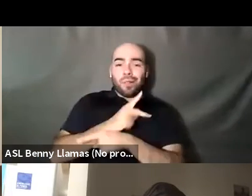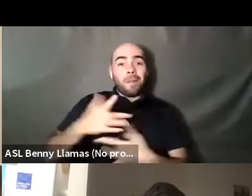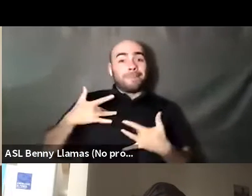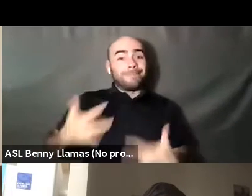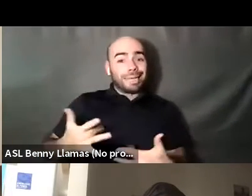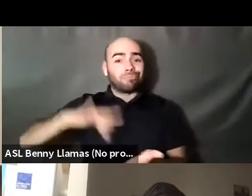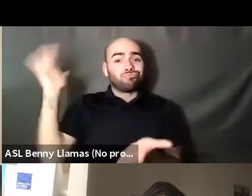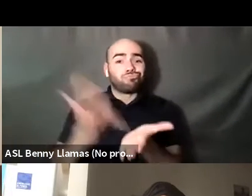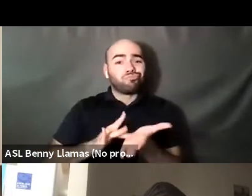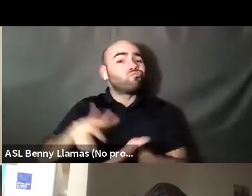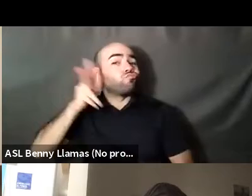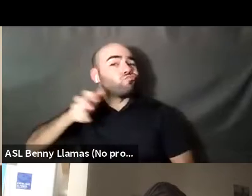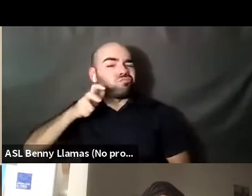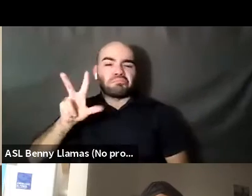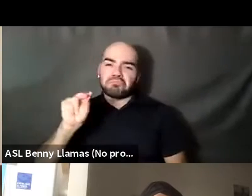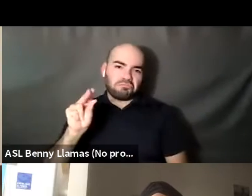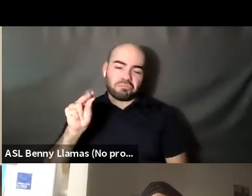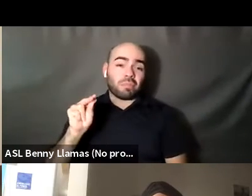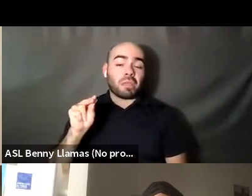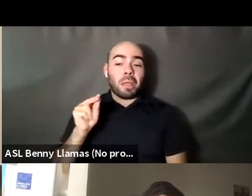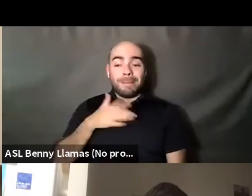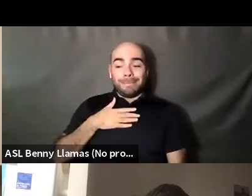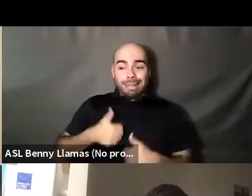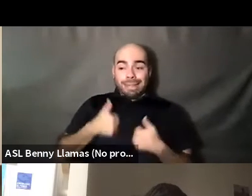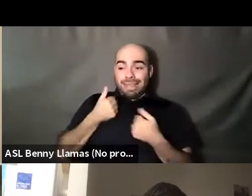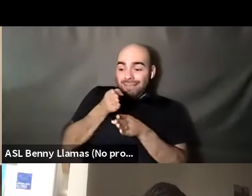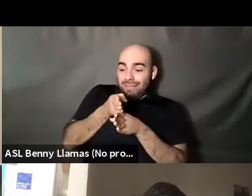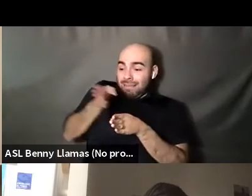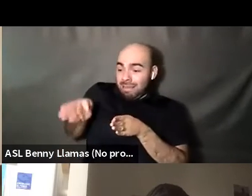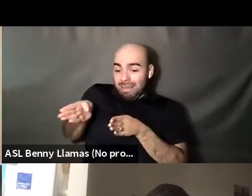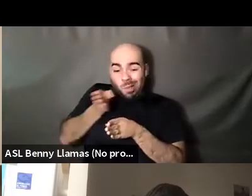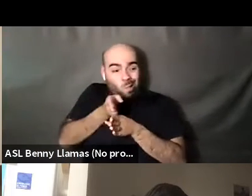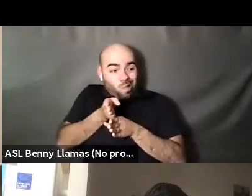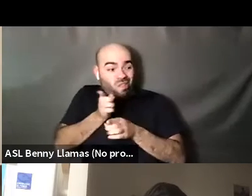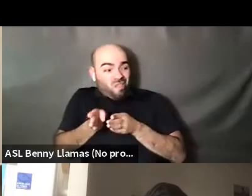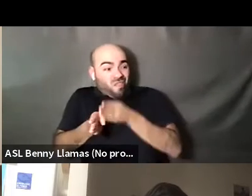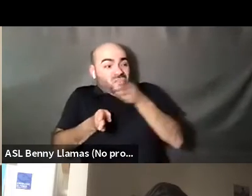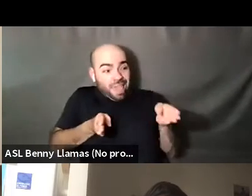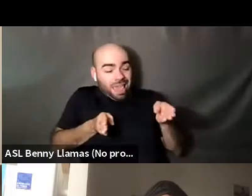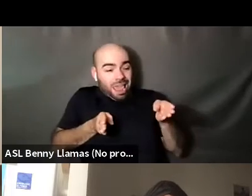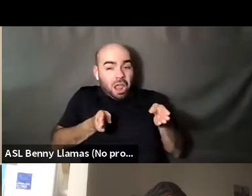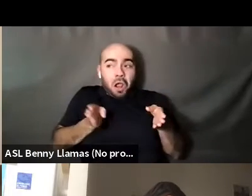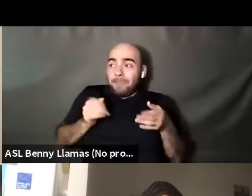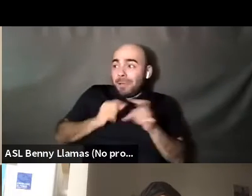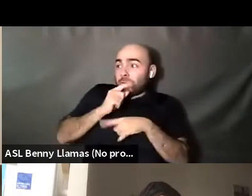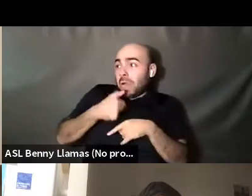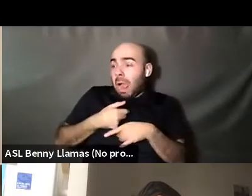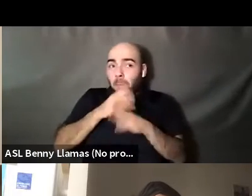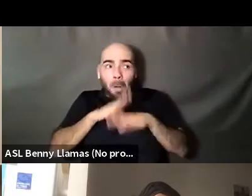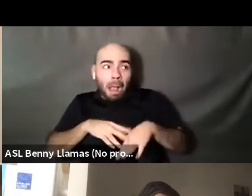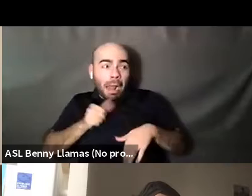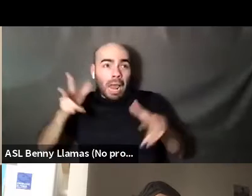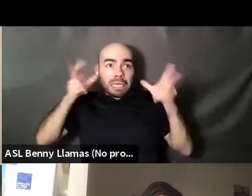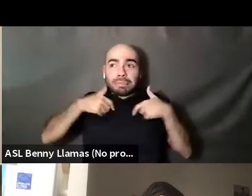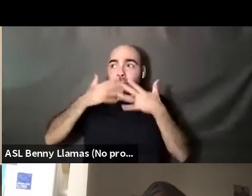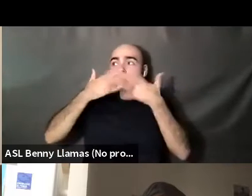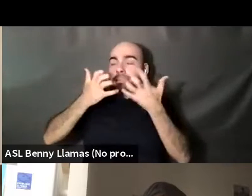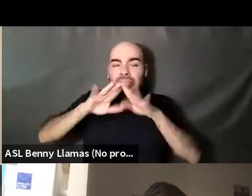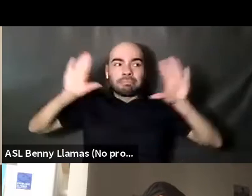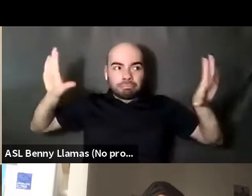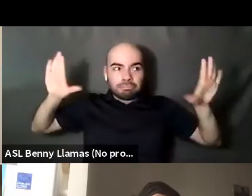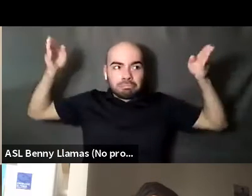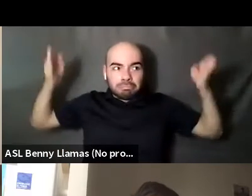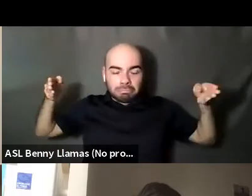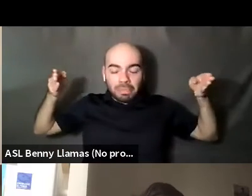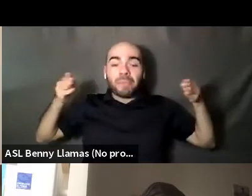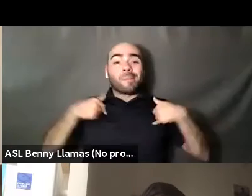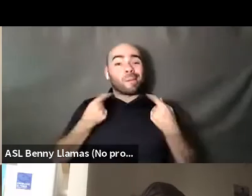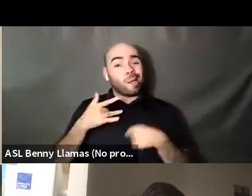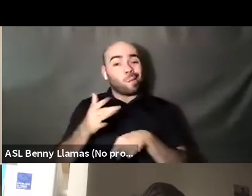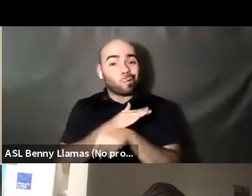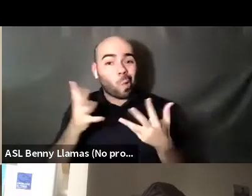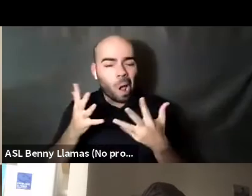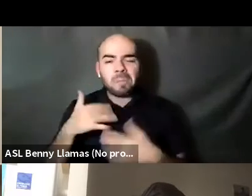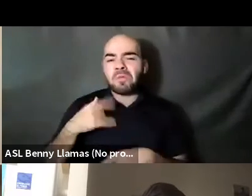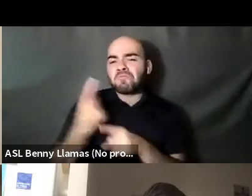Nahshon Anderson: As long as, as long as my neighbors or a pastor by, you know, cutting her can't hear me. I'm fine with that. But I would have to probably say if I was doing something to probably be house music or some r&b music